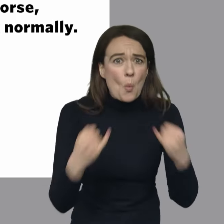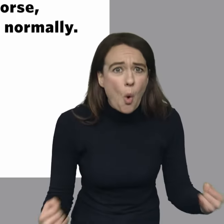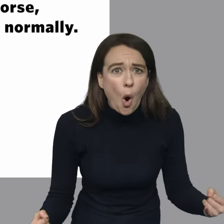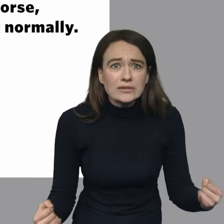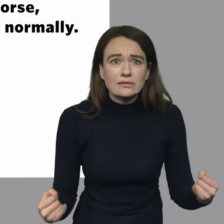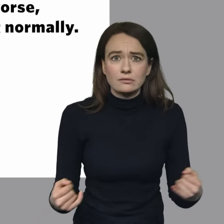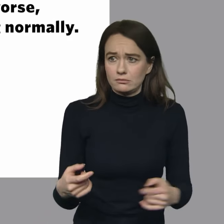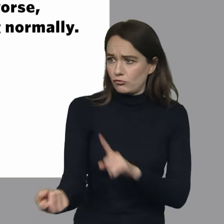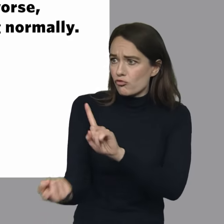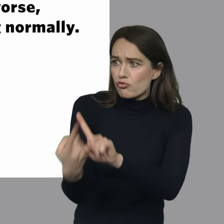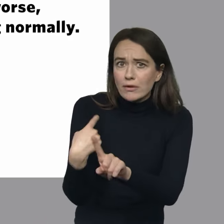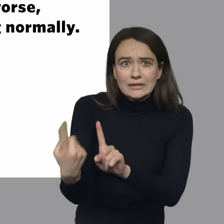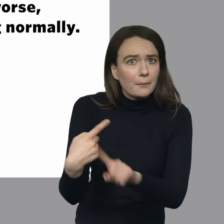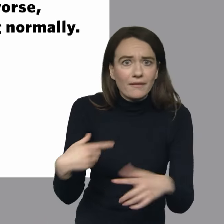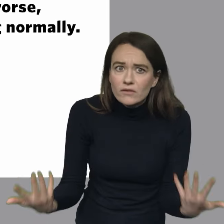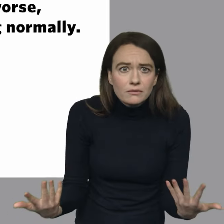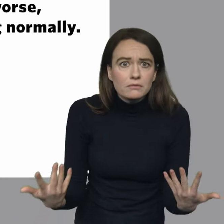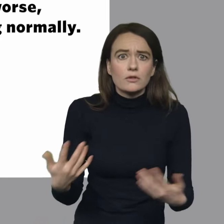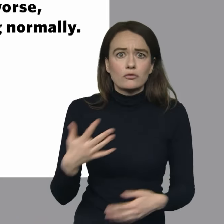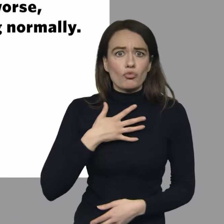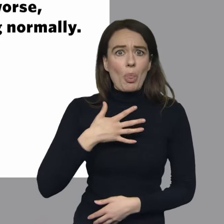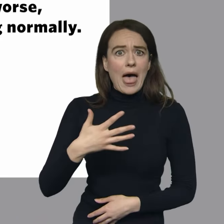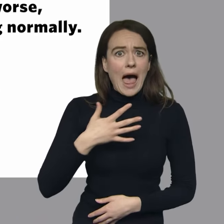and they could be unresponsive and stop breathing normally.